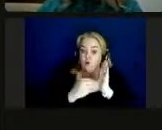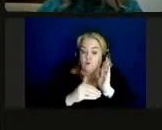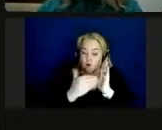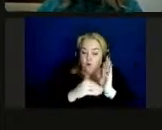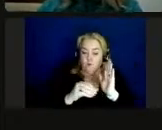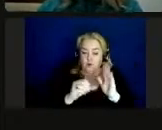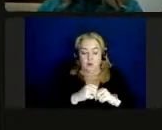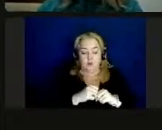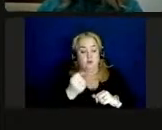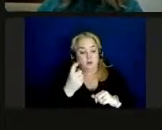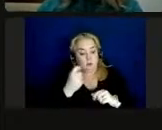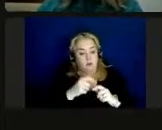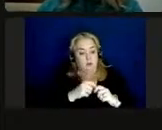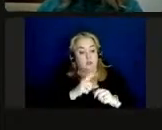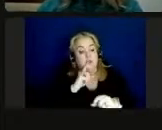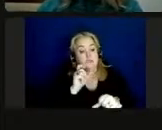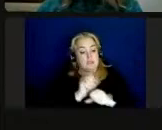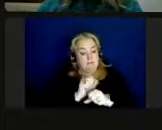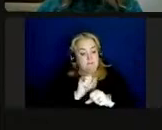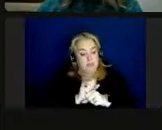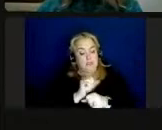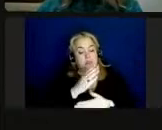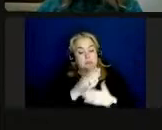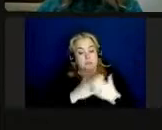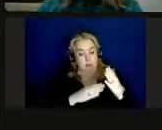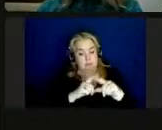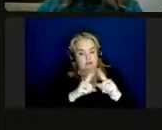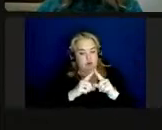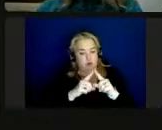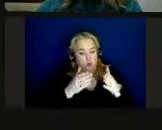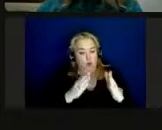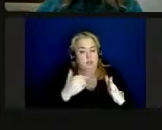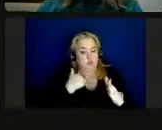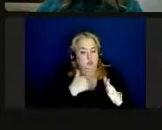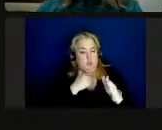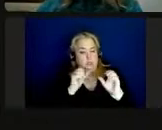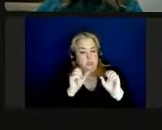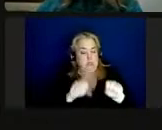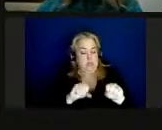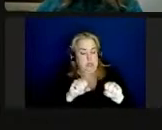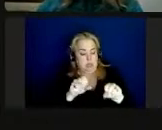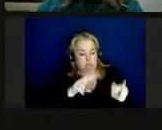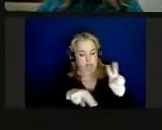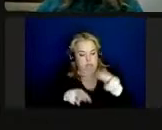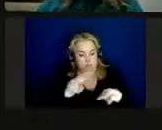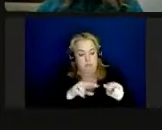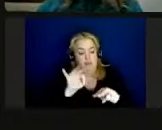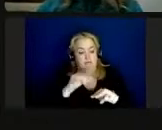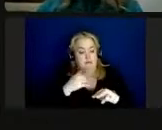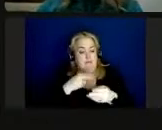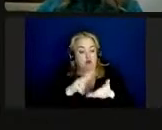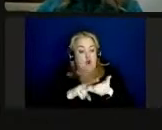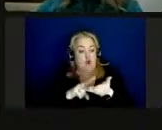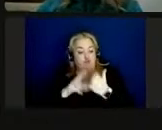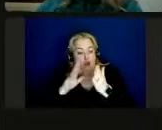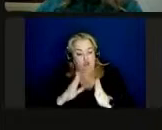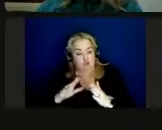THAT AND CARRY THAT BURDEN TO CHILDREN.